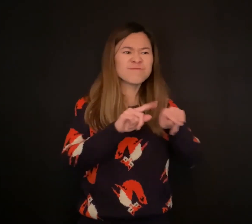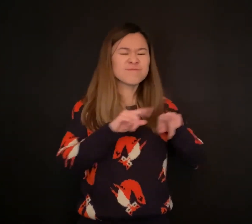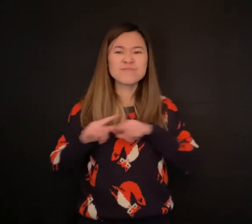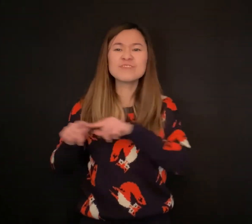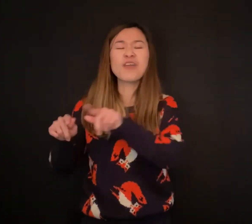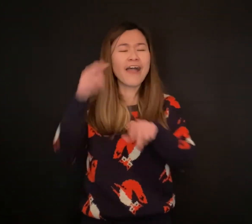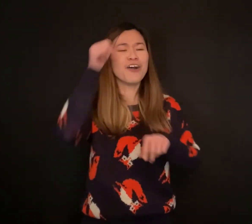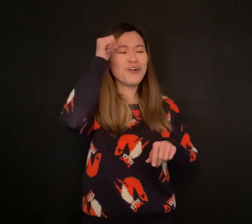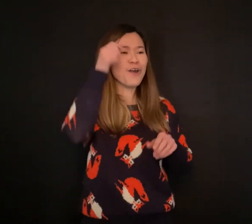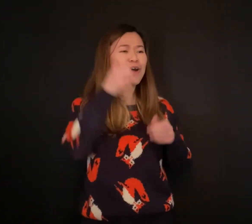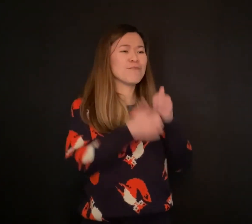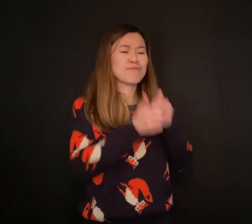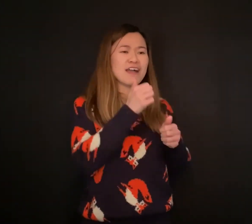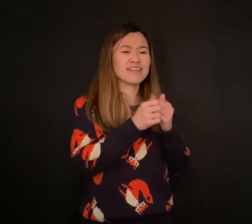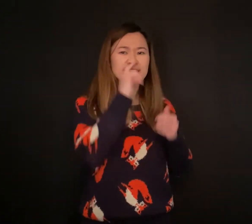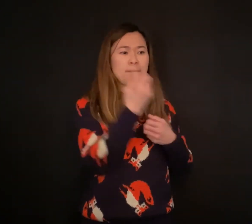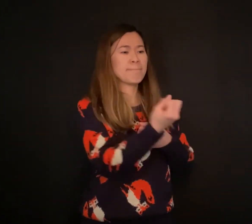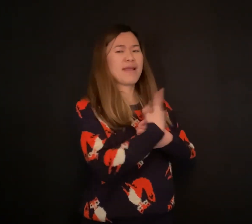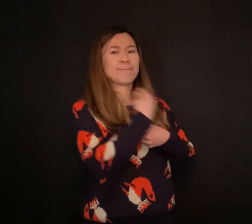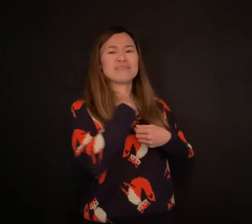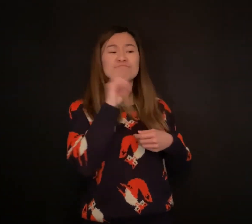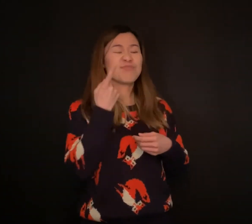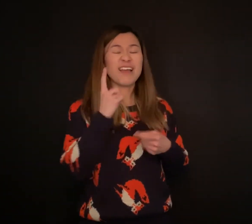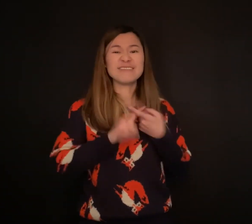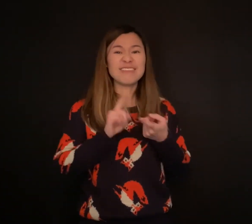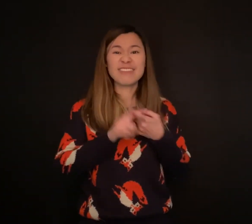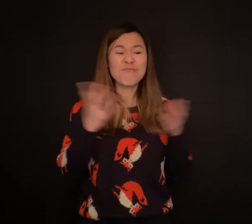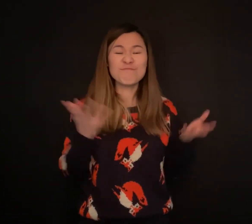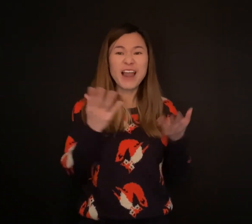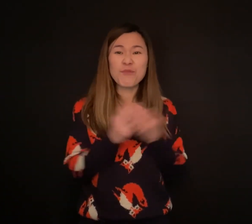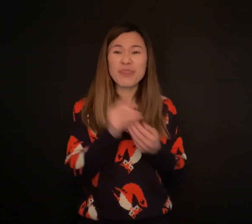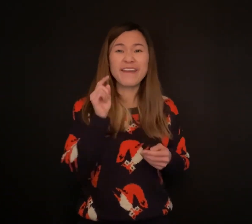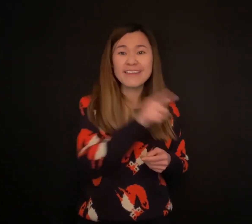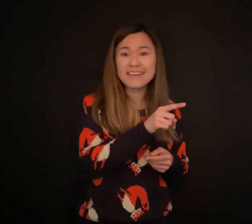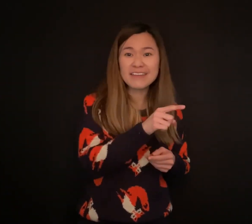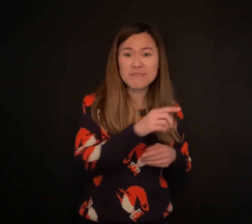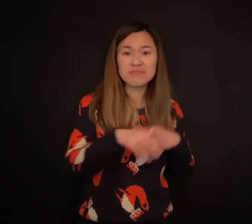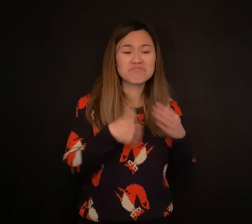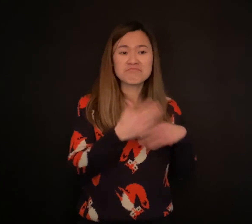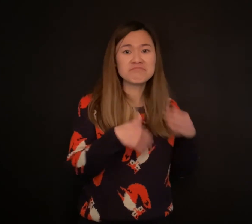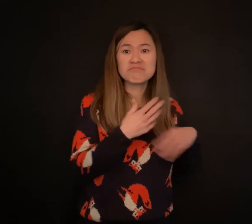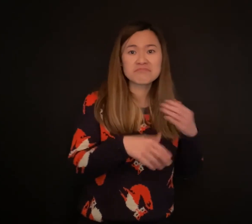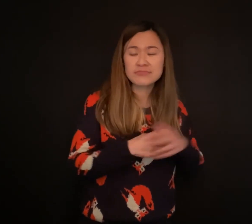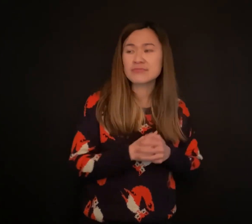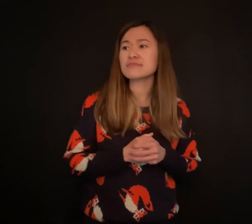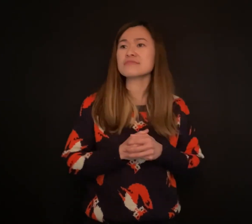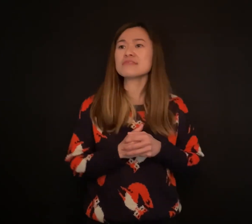Even though he always wins we continue to play.